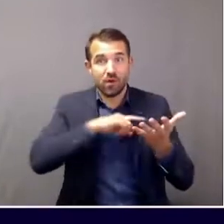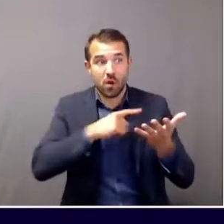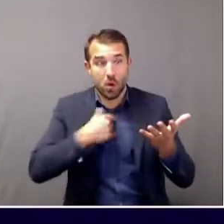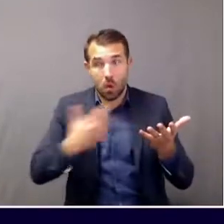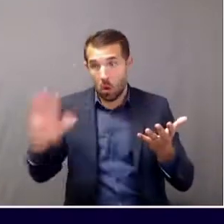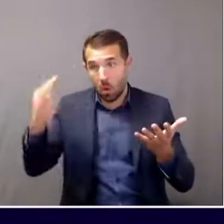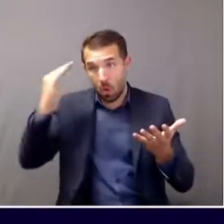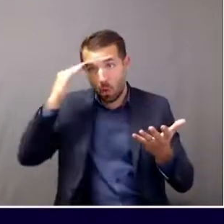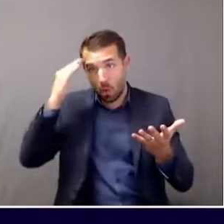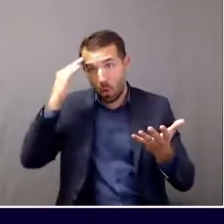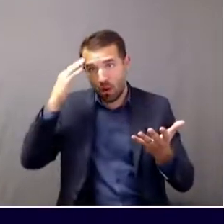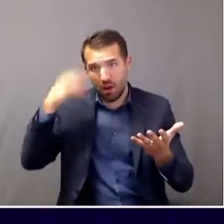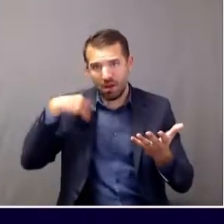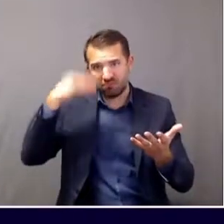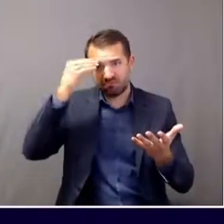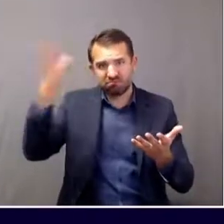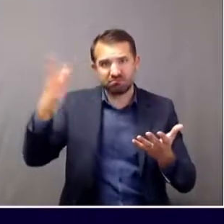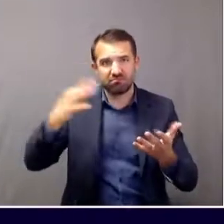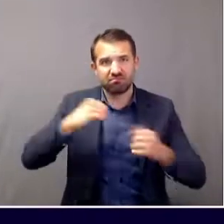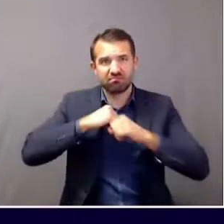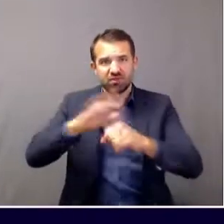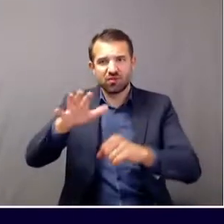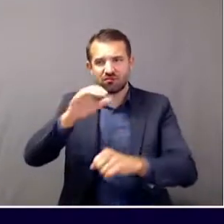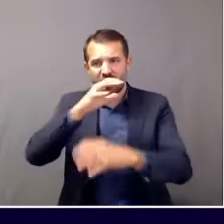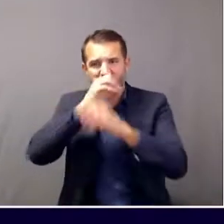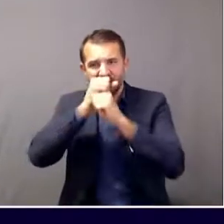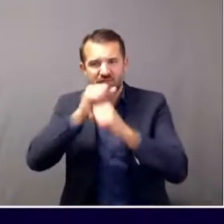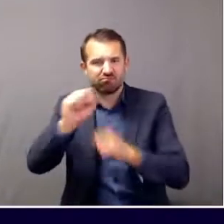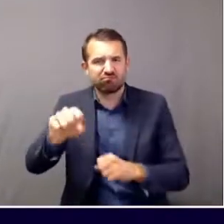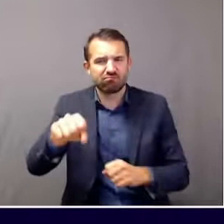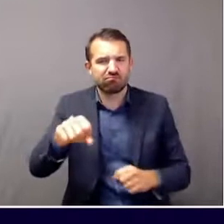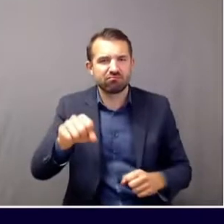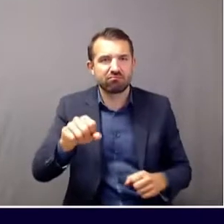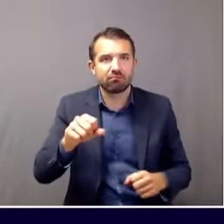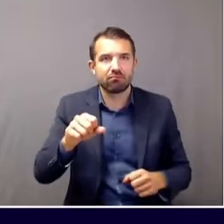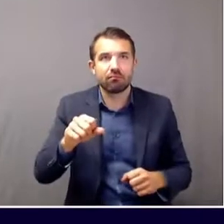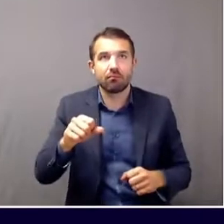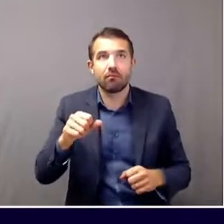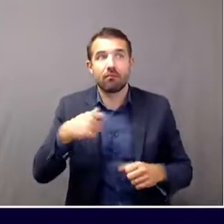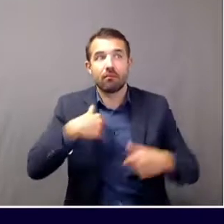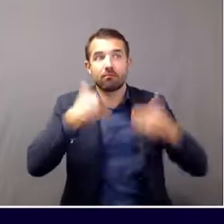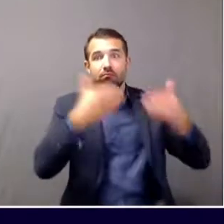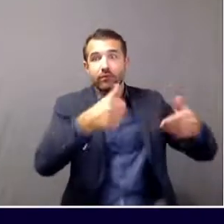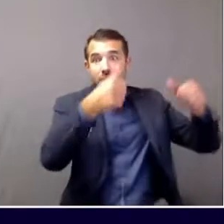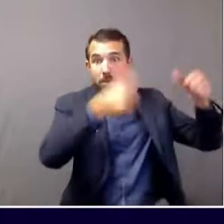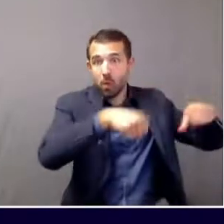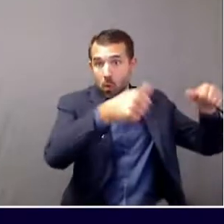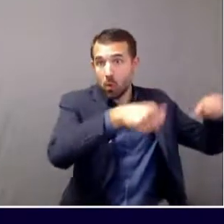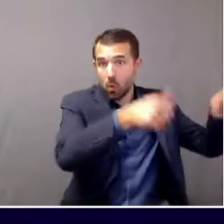protecting people's privacy to